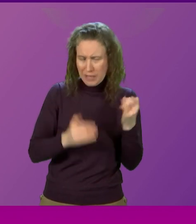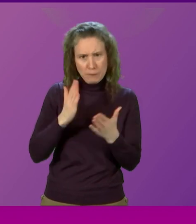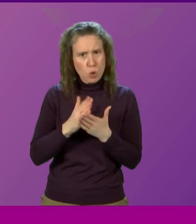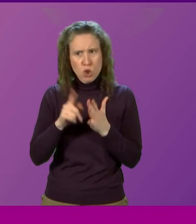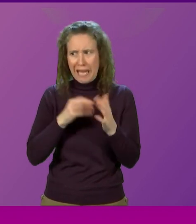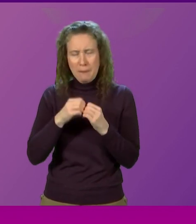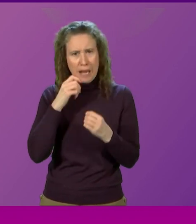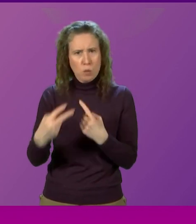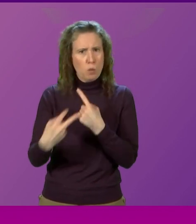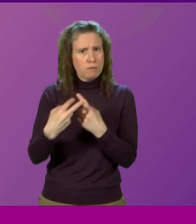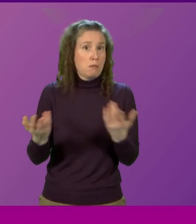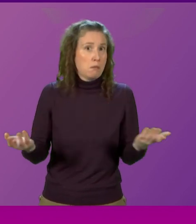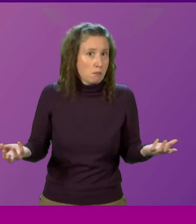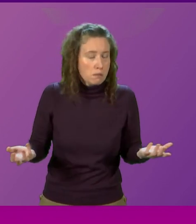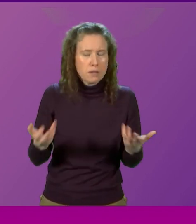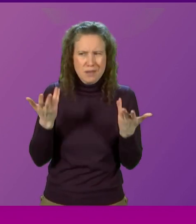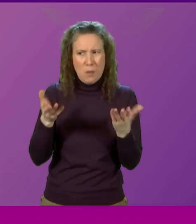the first to point a finger at this Government.